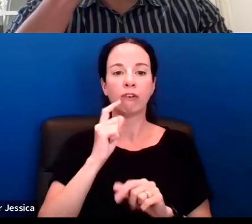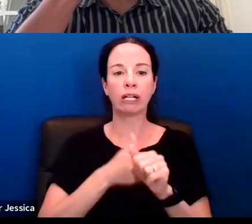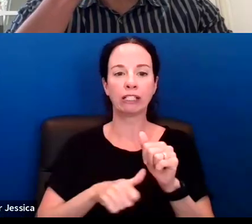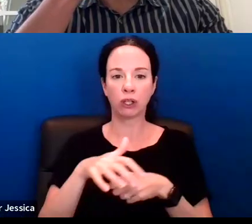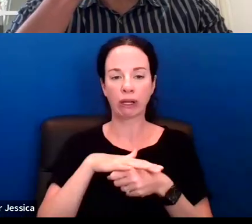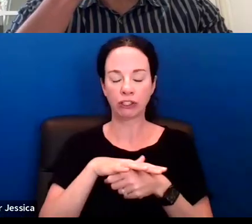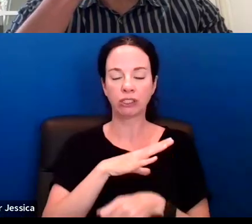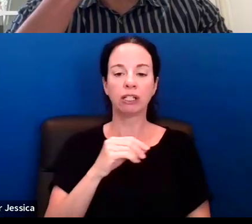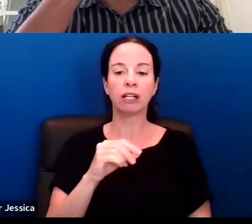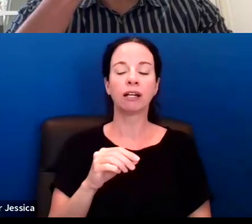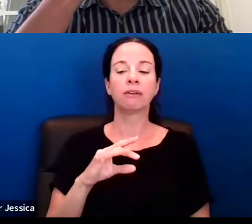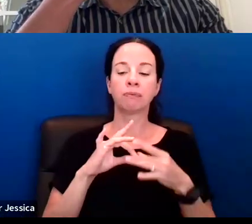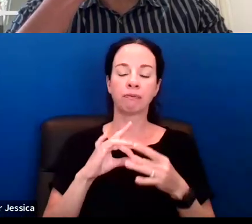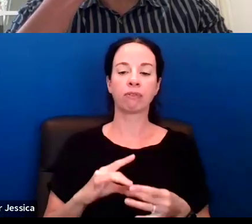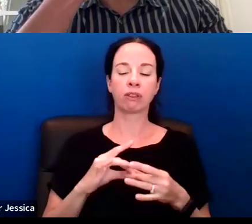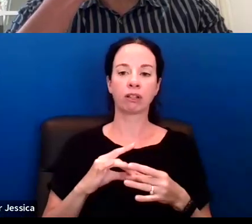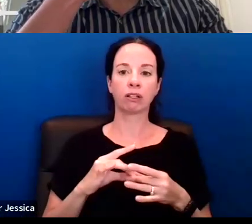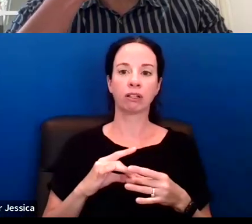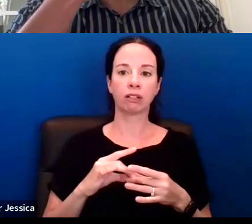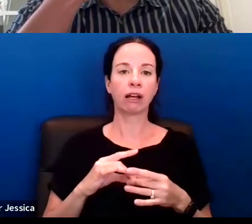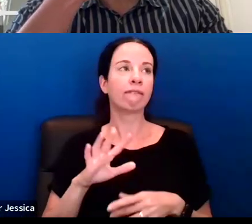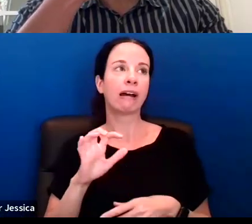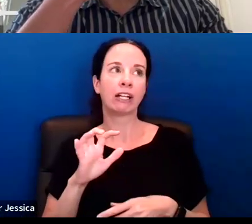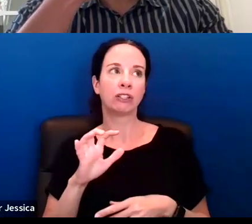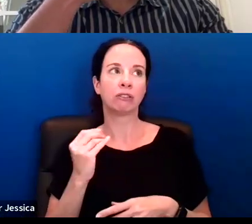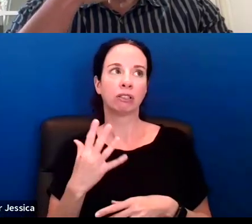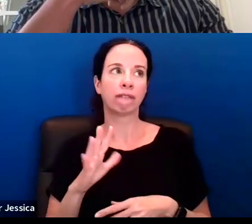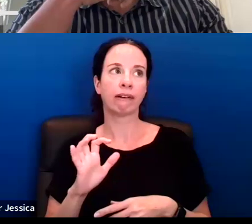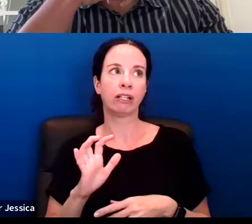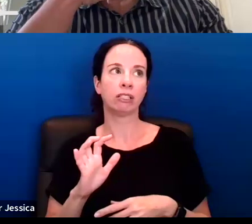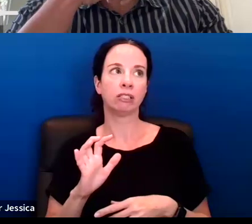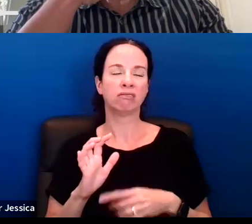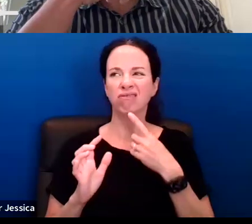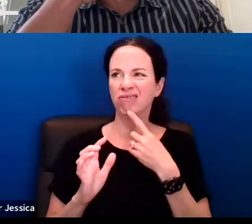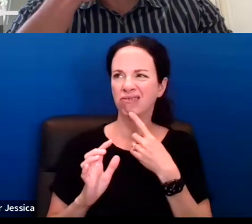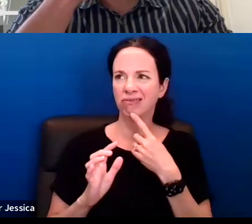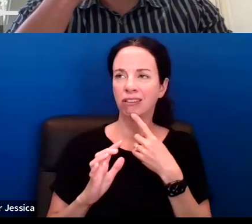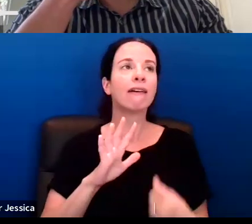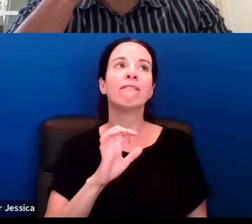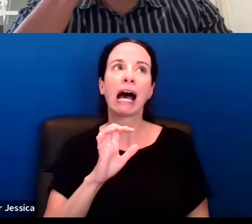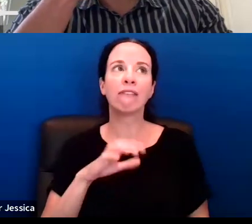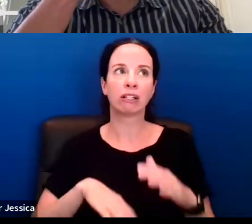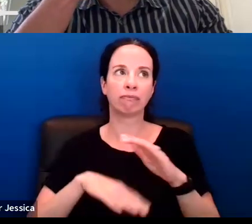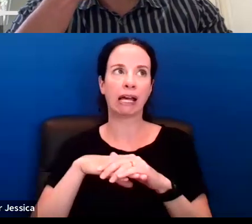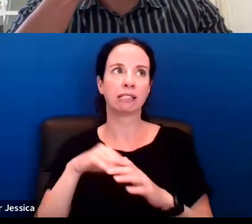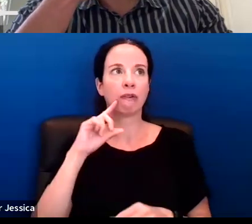In terms of language offerings, what's that? Up to 500 per location.